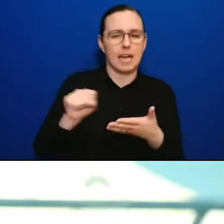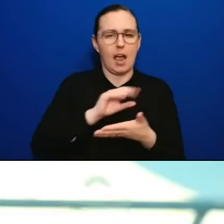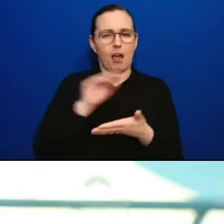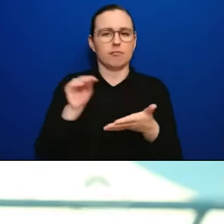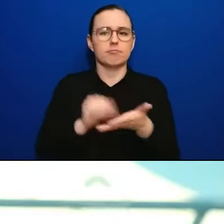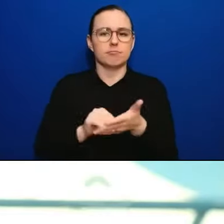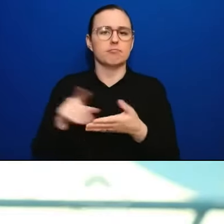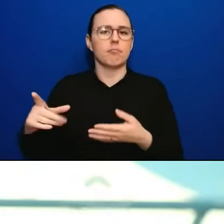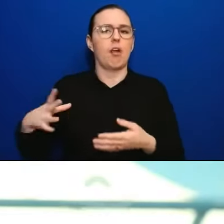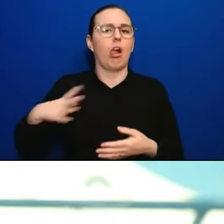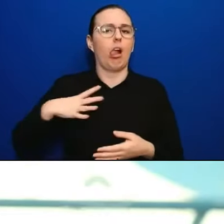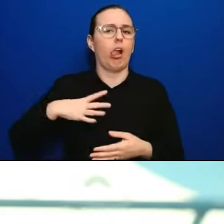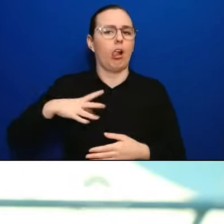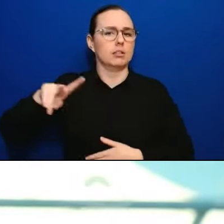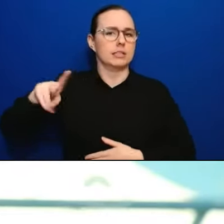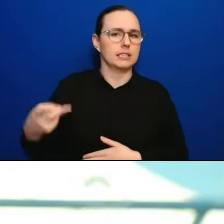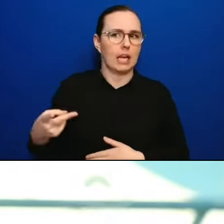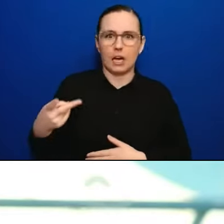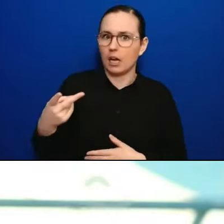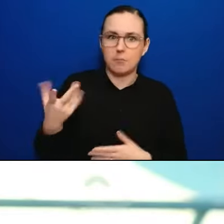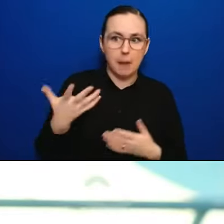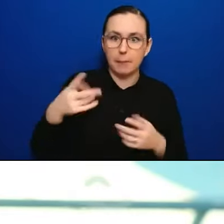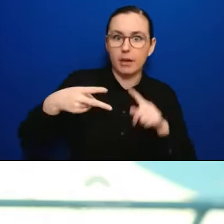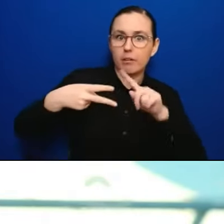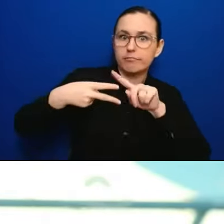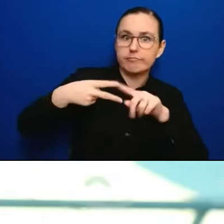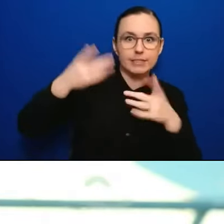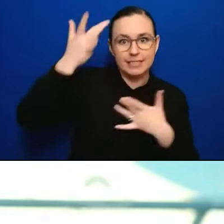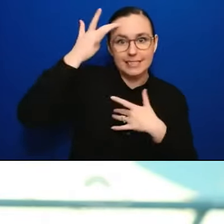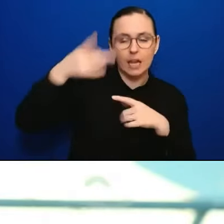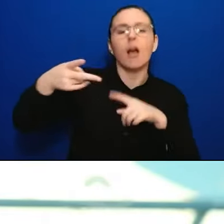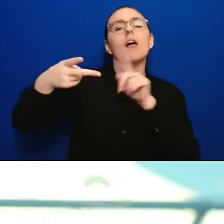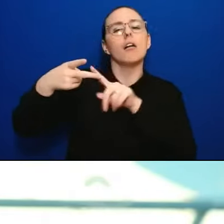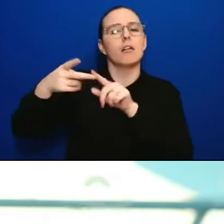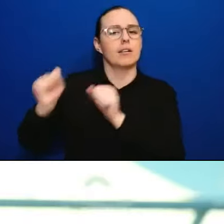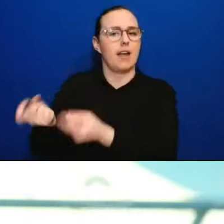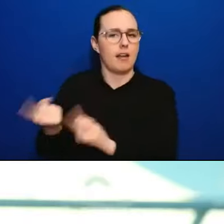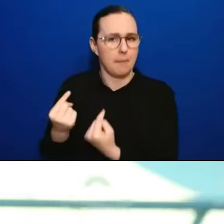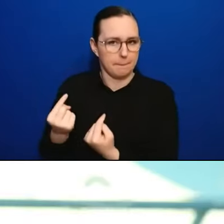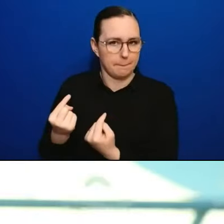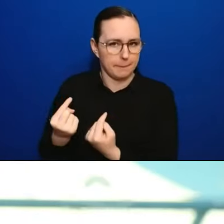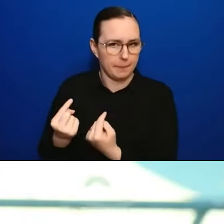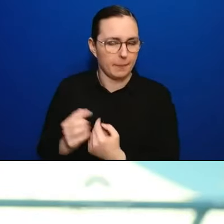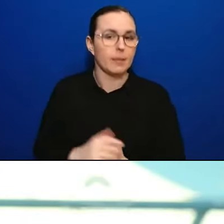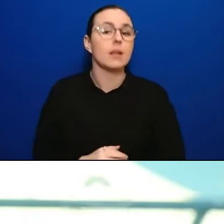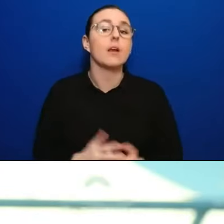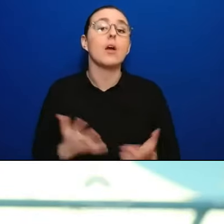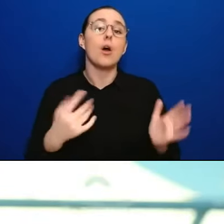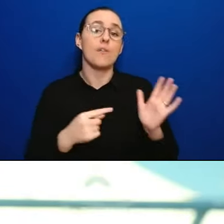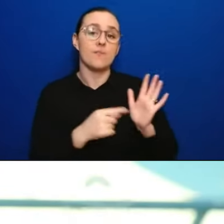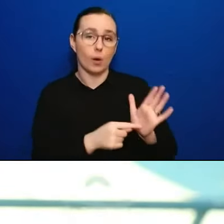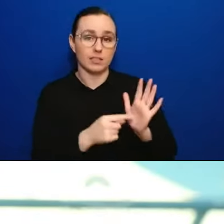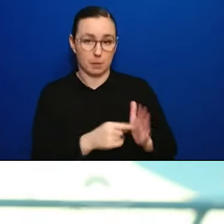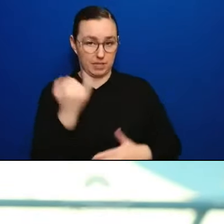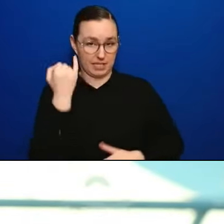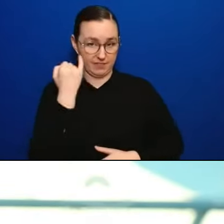somebody to be their visitor. And you can have a backup in